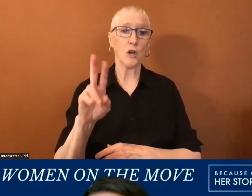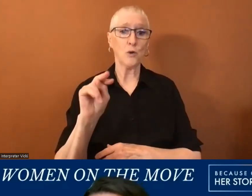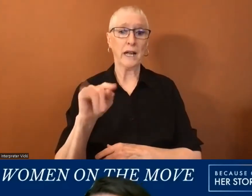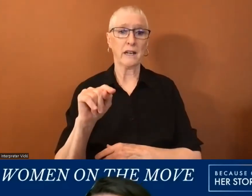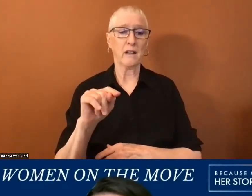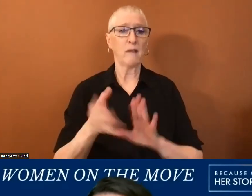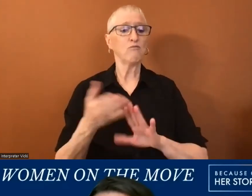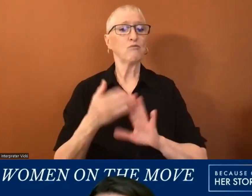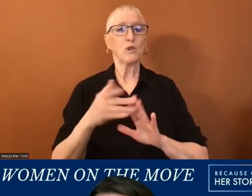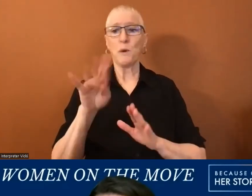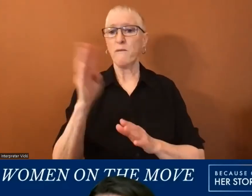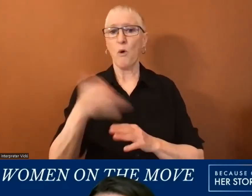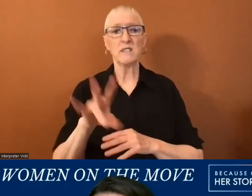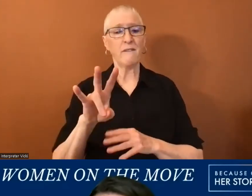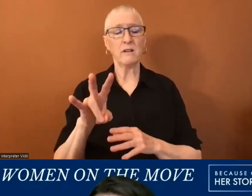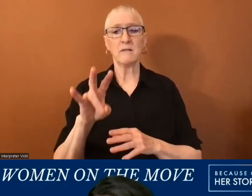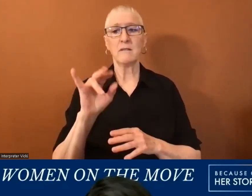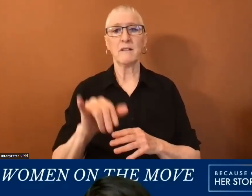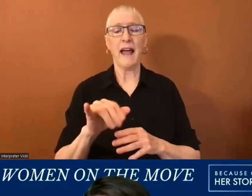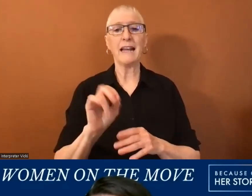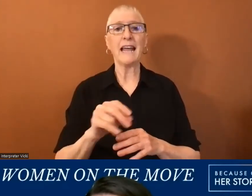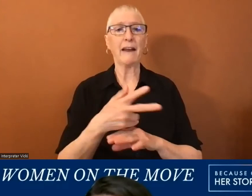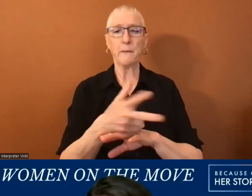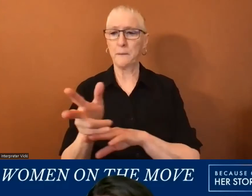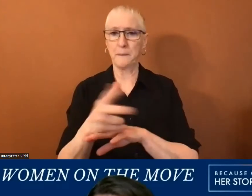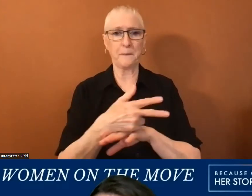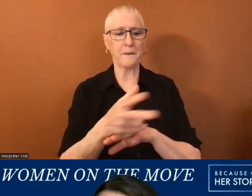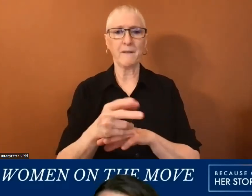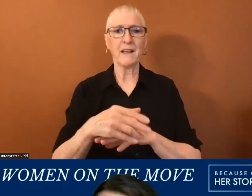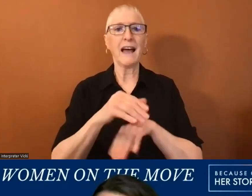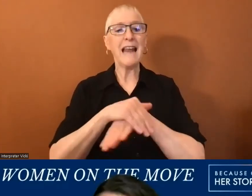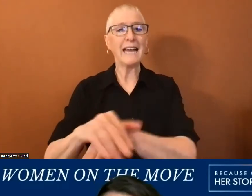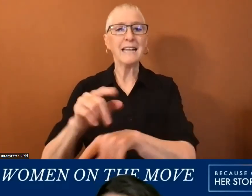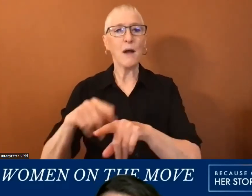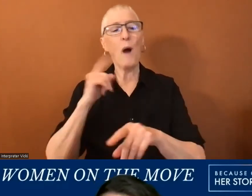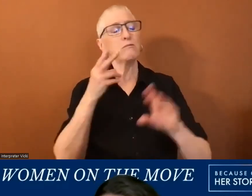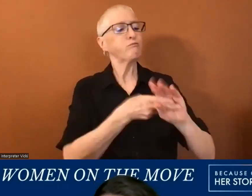a day and that can video fish at night. When we are kind of in bed sleeping it's there working